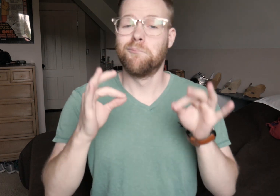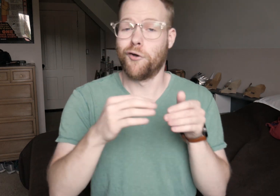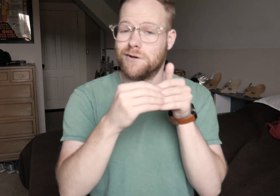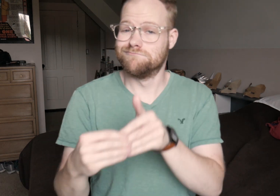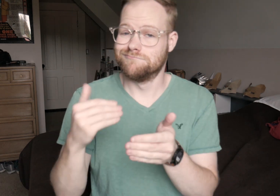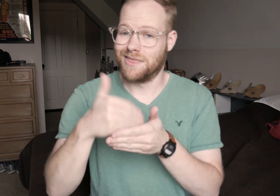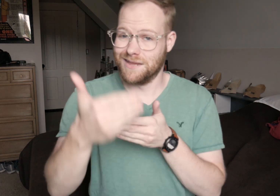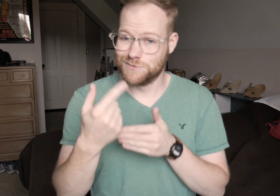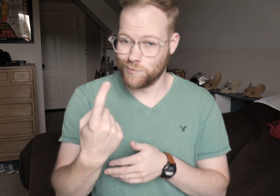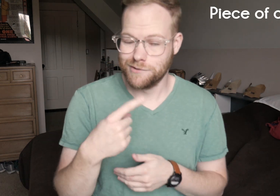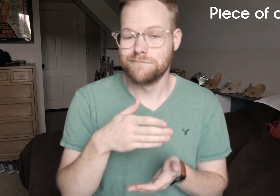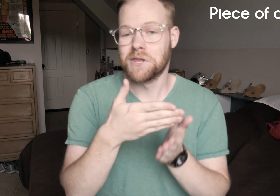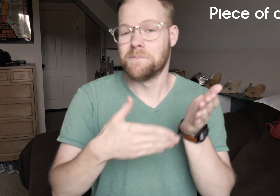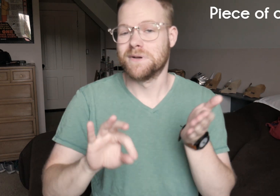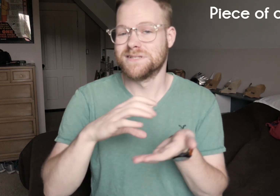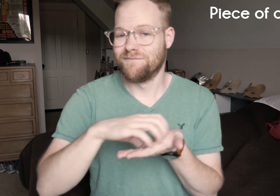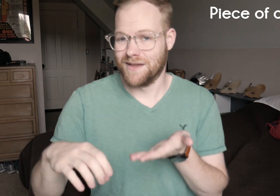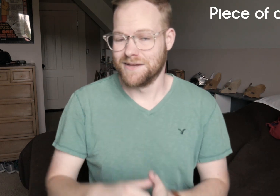A perfect segue into the next one, piece of cake.